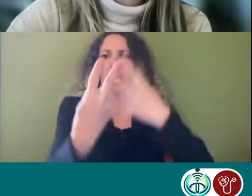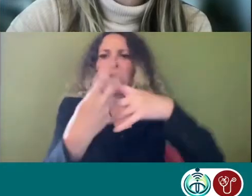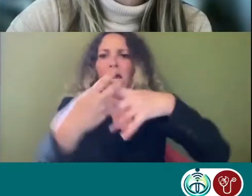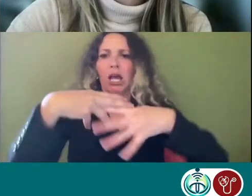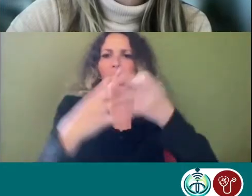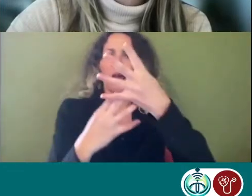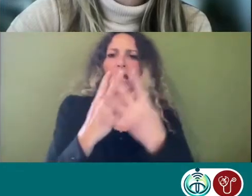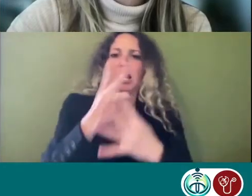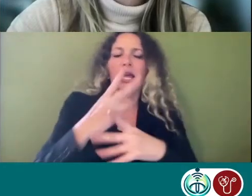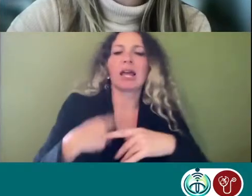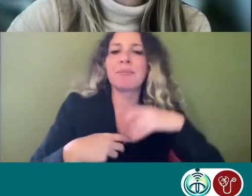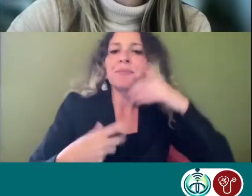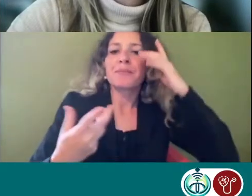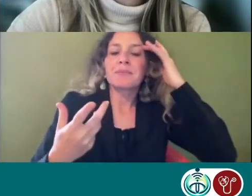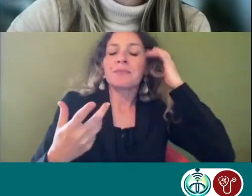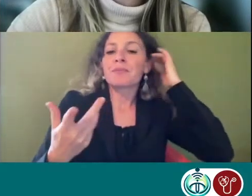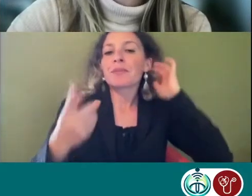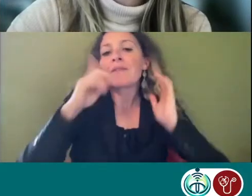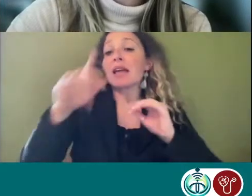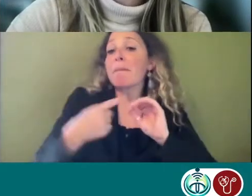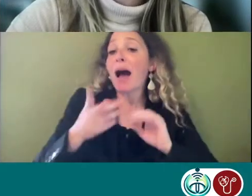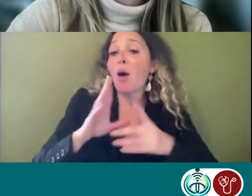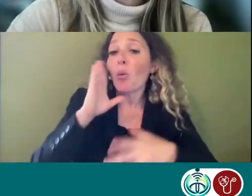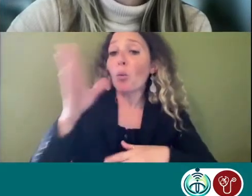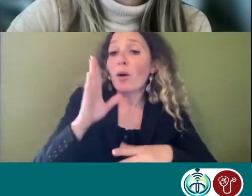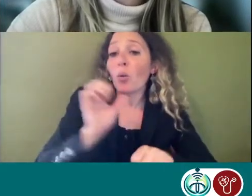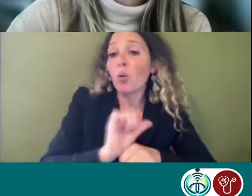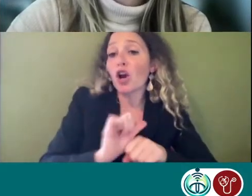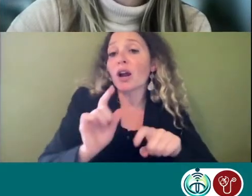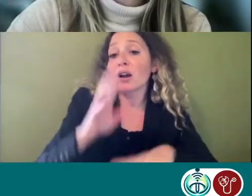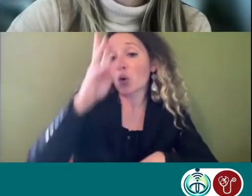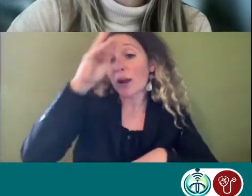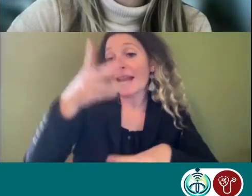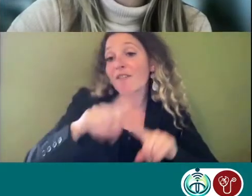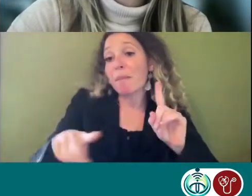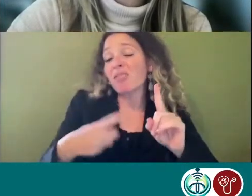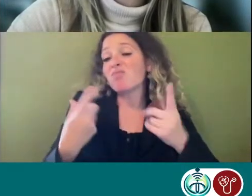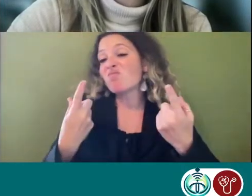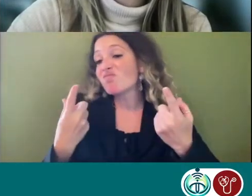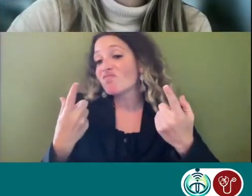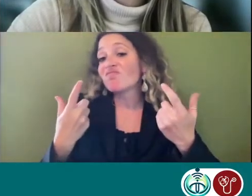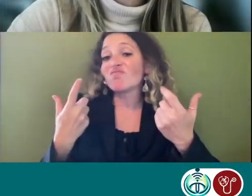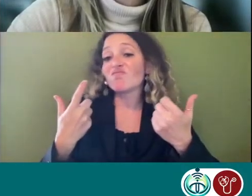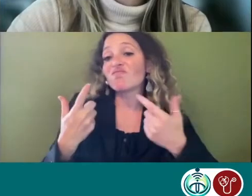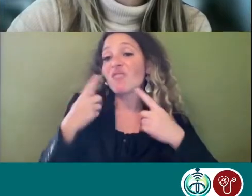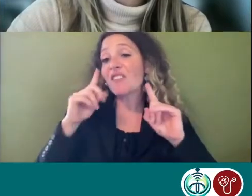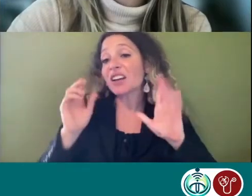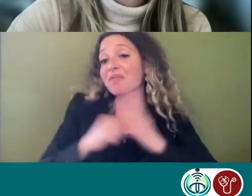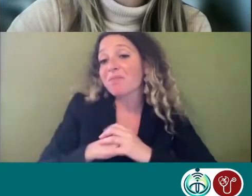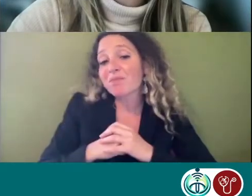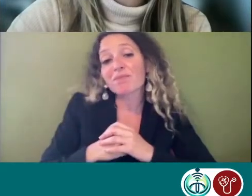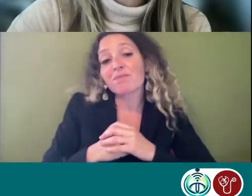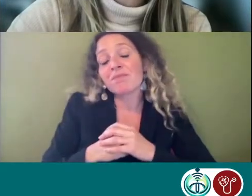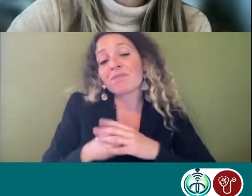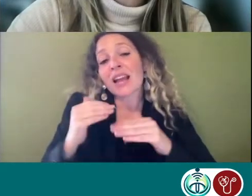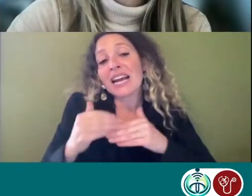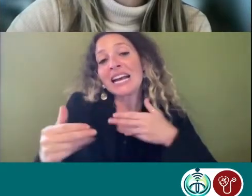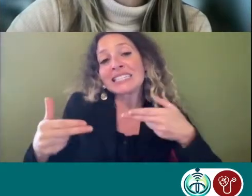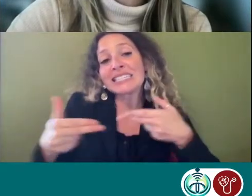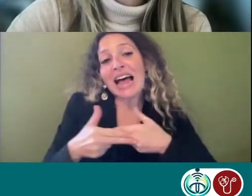work and be creative, but also be effective. So with that, next slide, I think I will pass